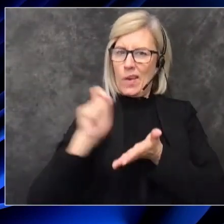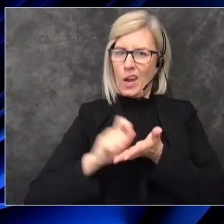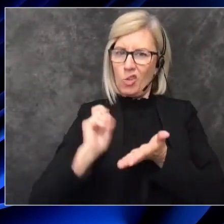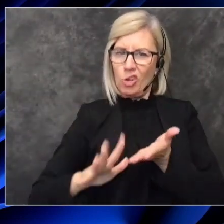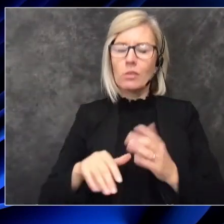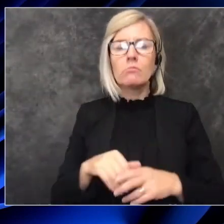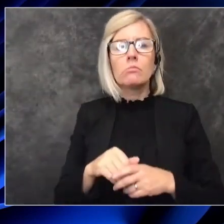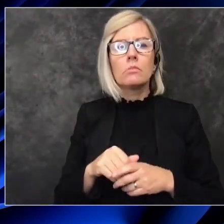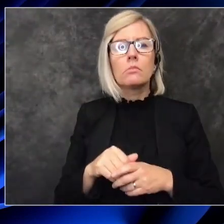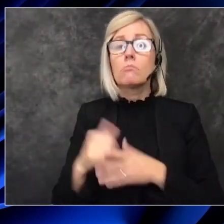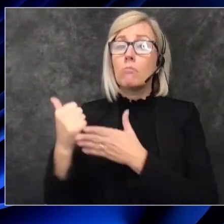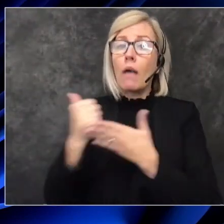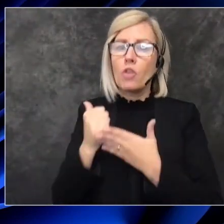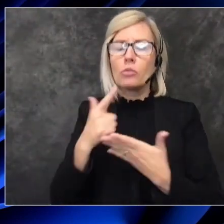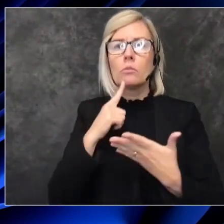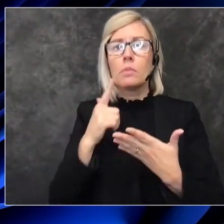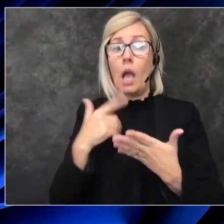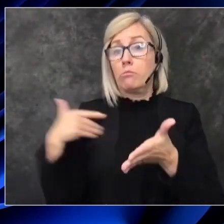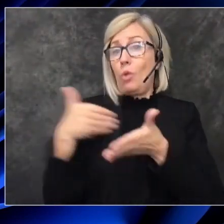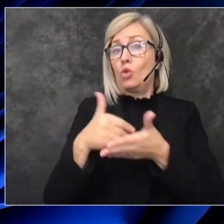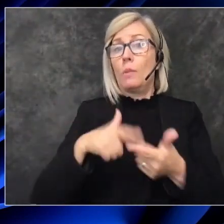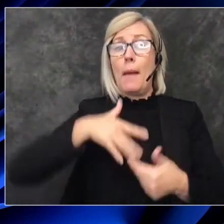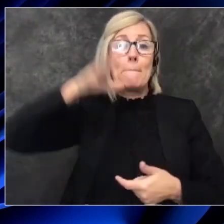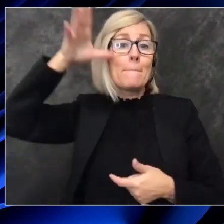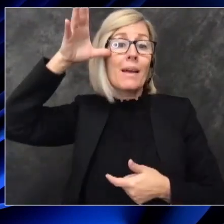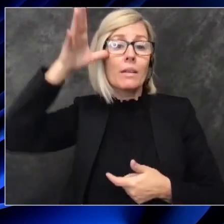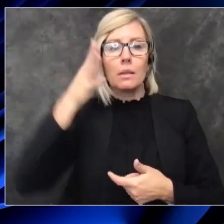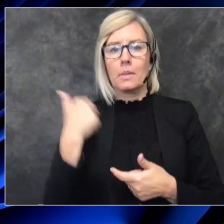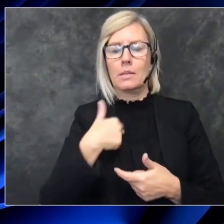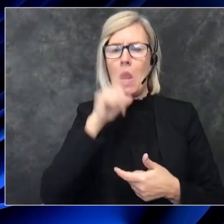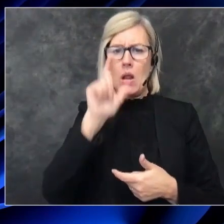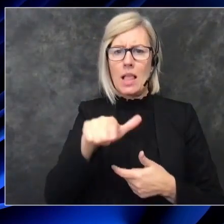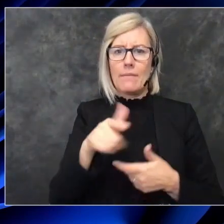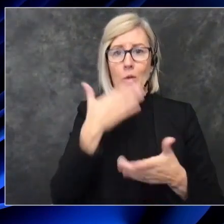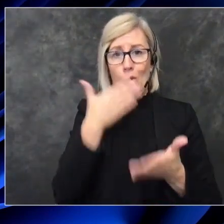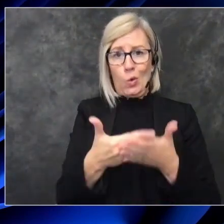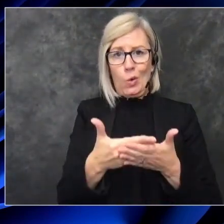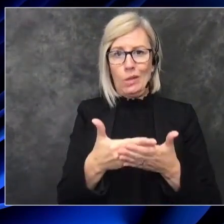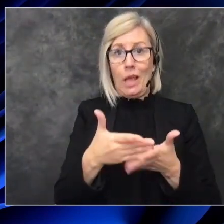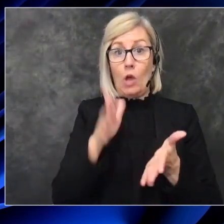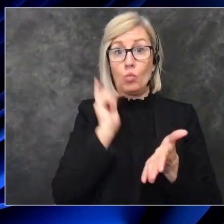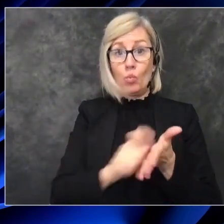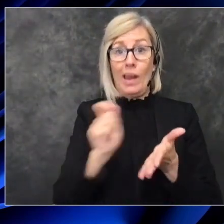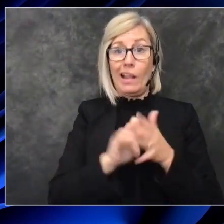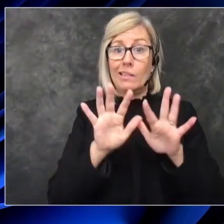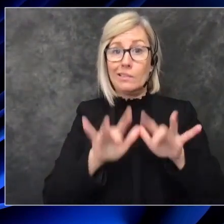closer to my parents because I'm not necessarily good at writing in Korean. automatically